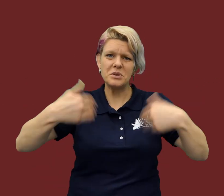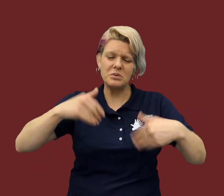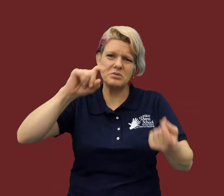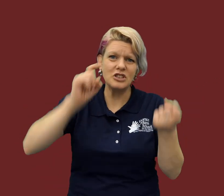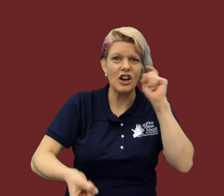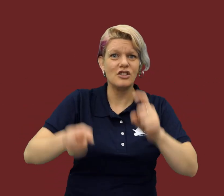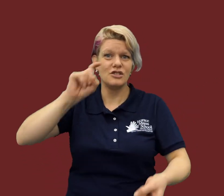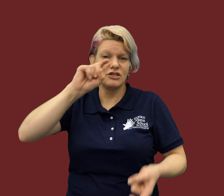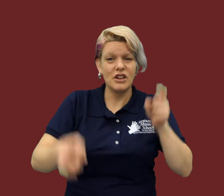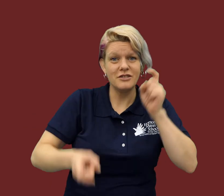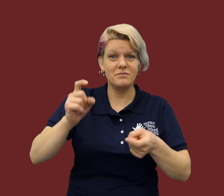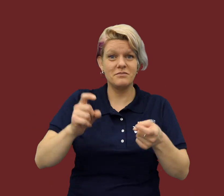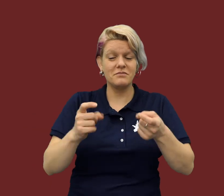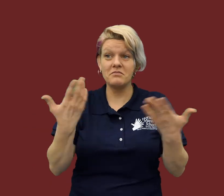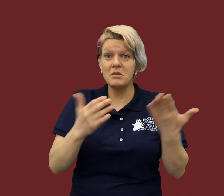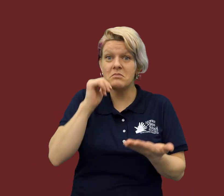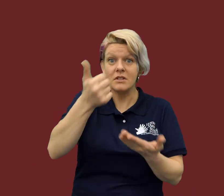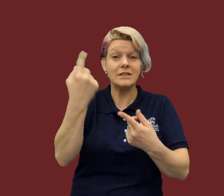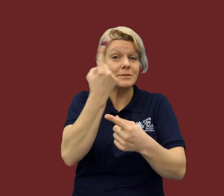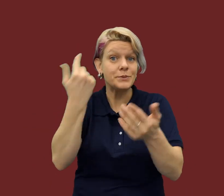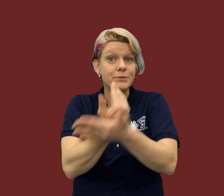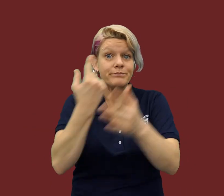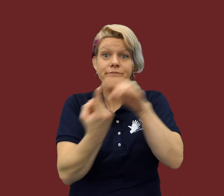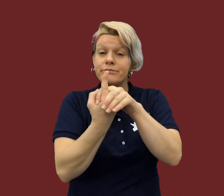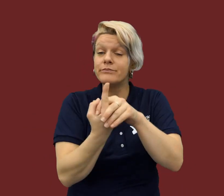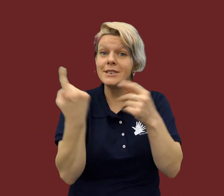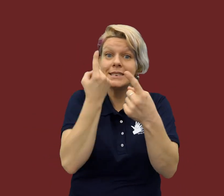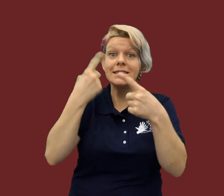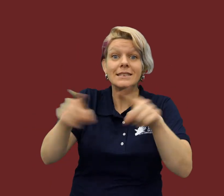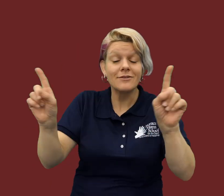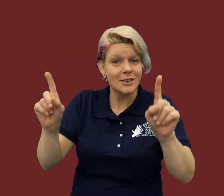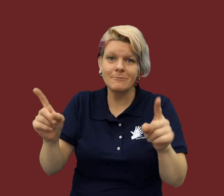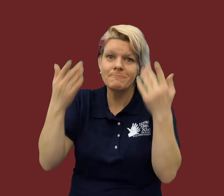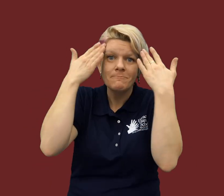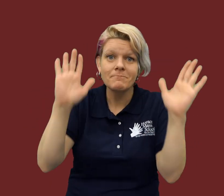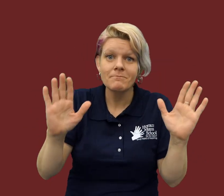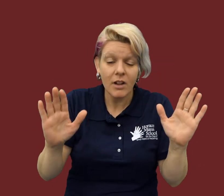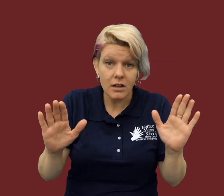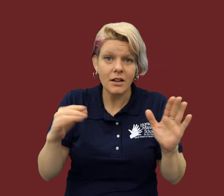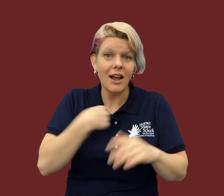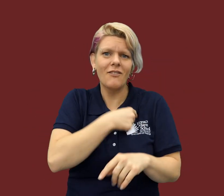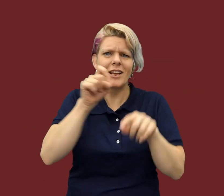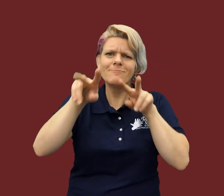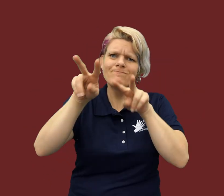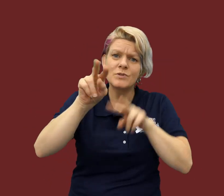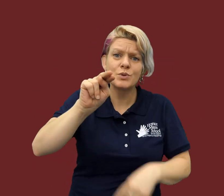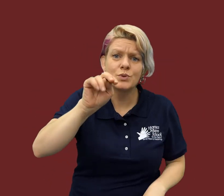This situation is constantly changing and unpredictable. We need to pay attention to